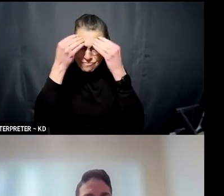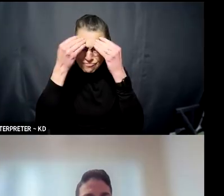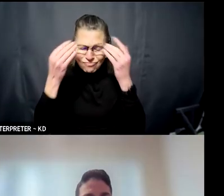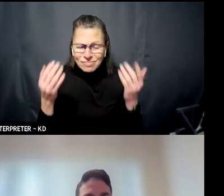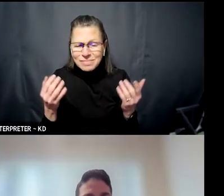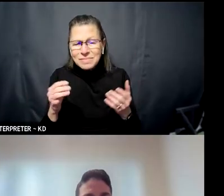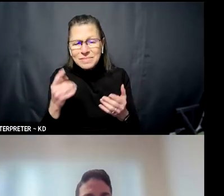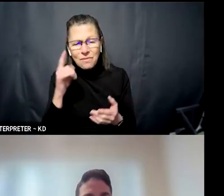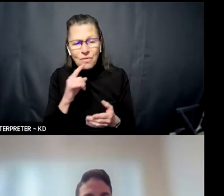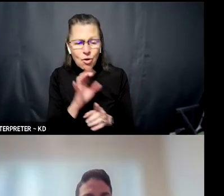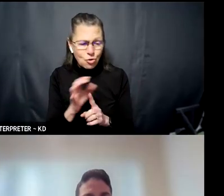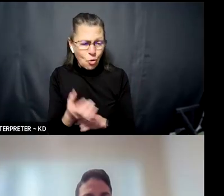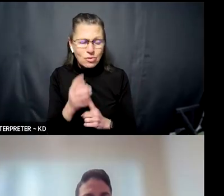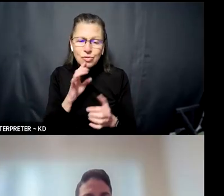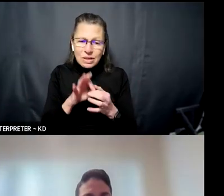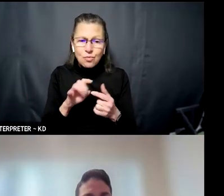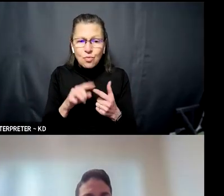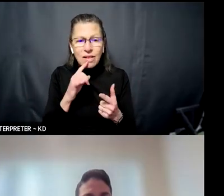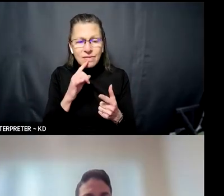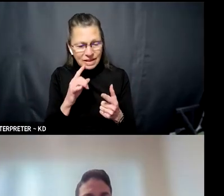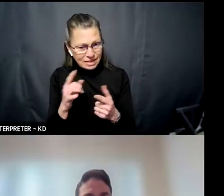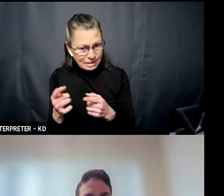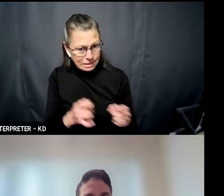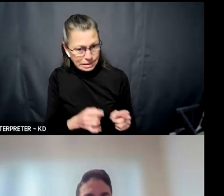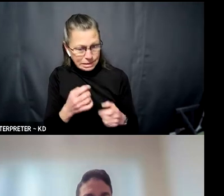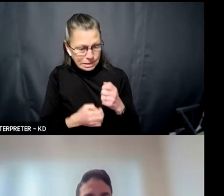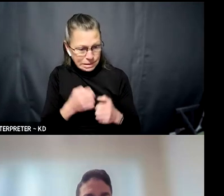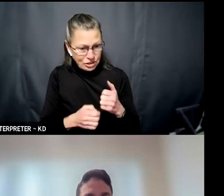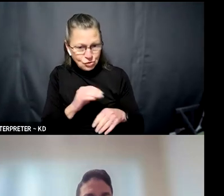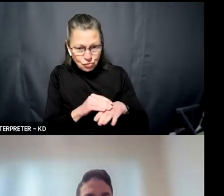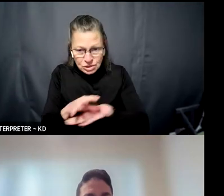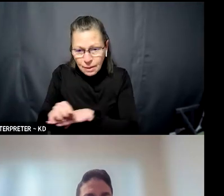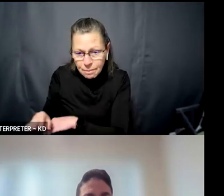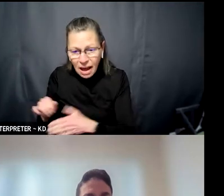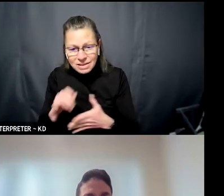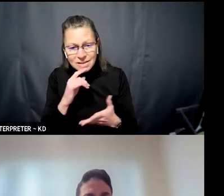issues impacting Native American two-spirit LGBT populations, blending her professional